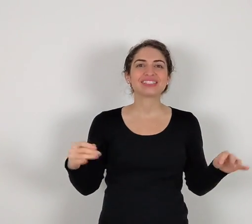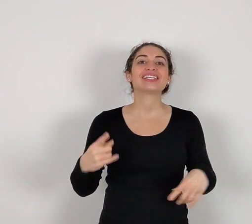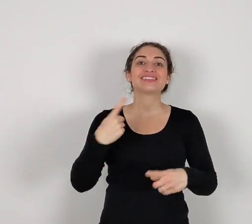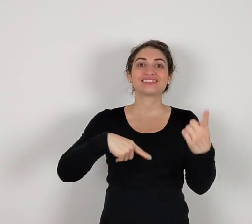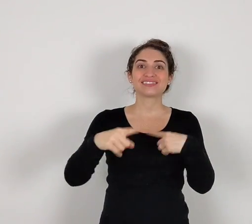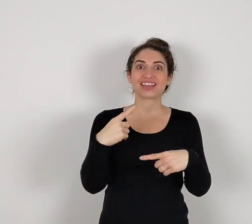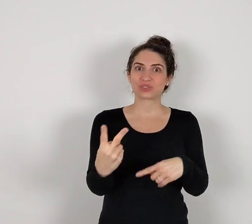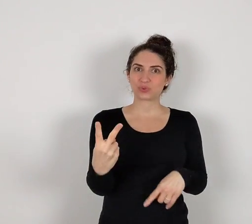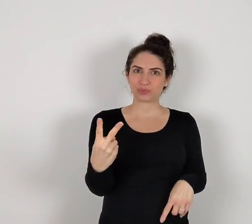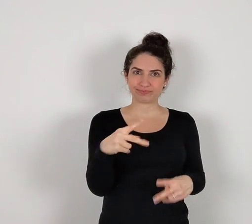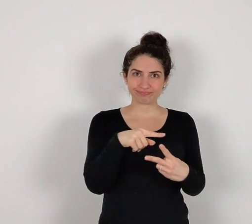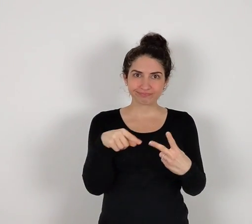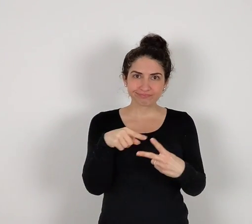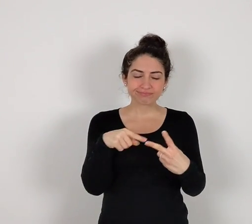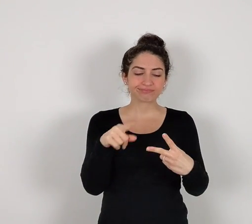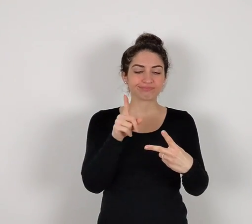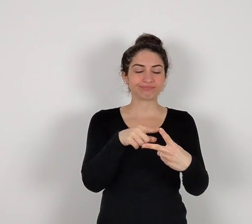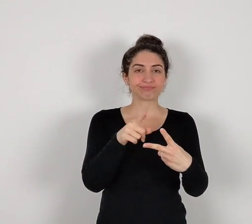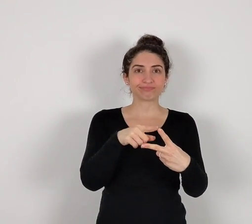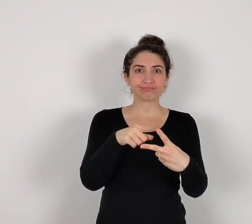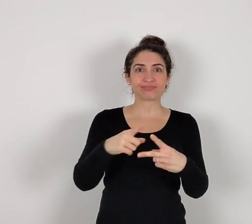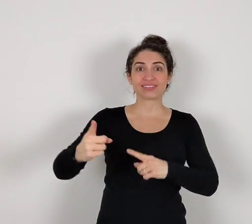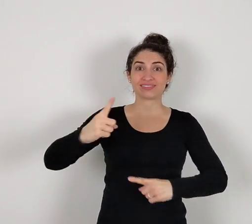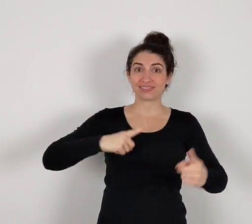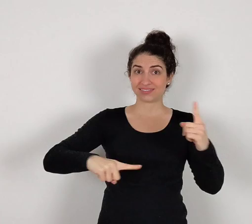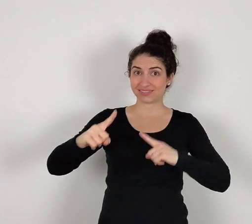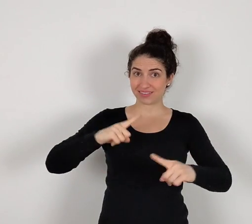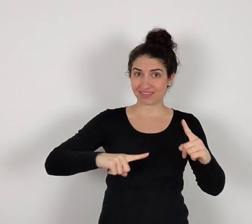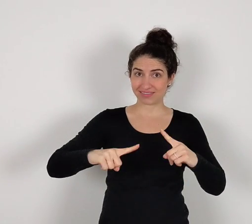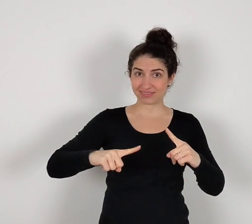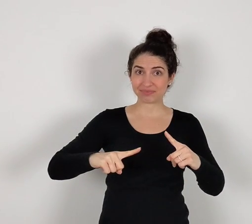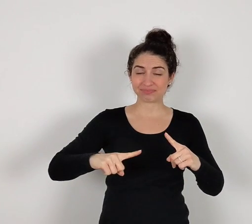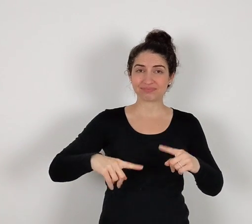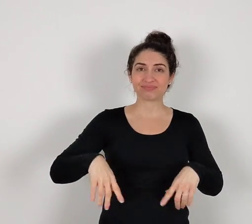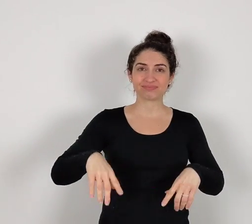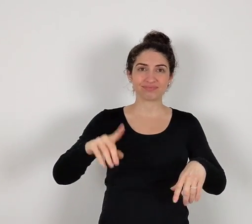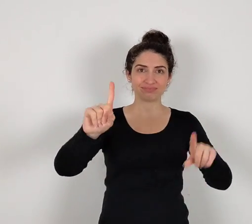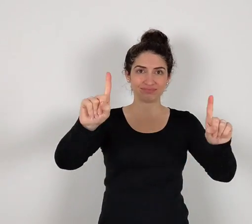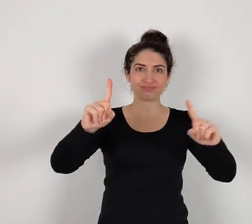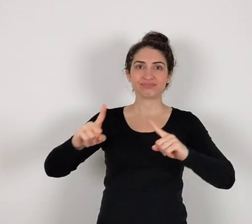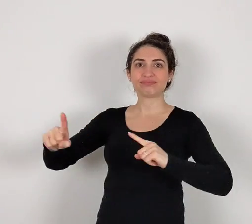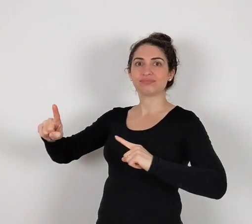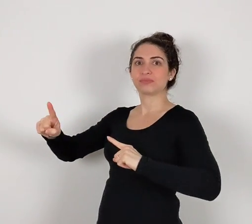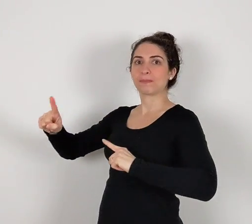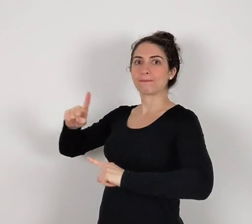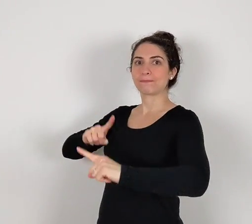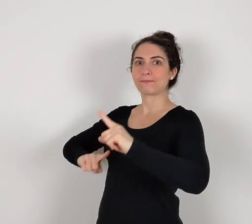The sign -- there are two: (1) SIGN SIGN